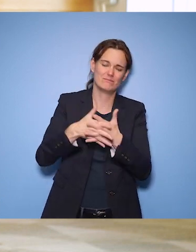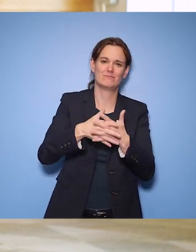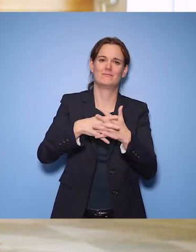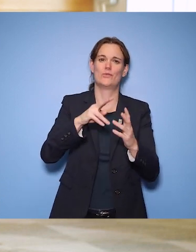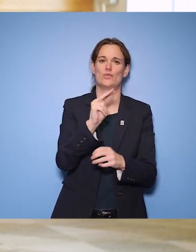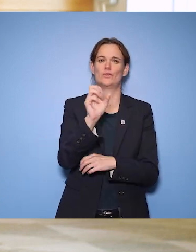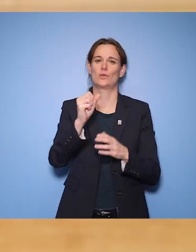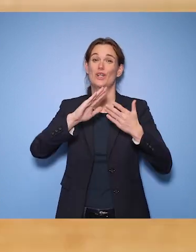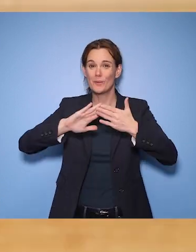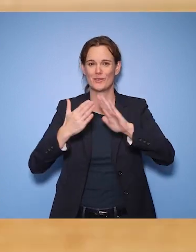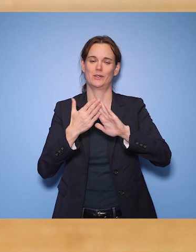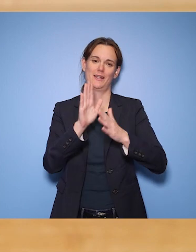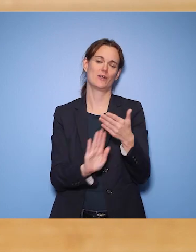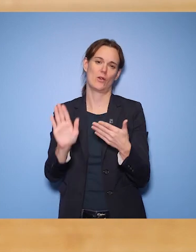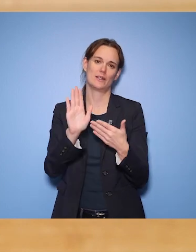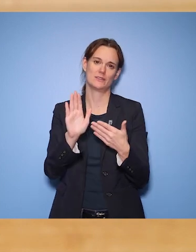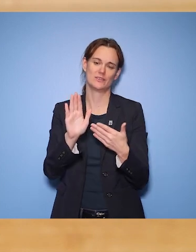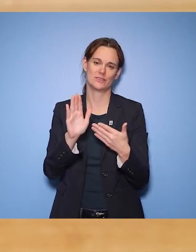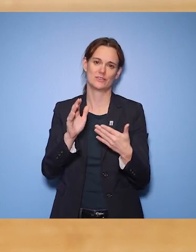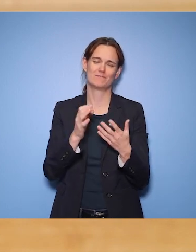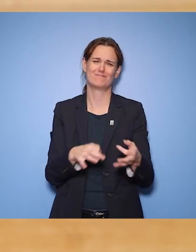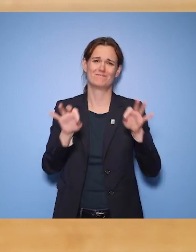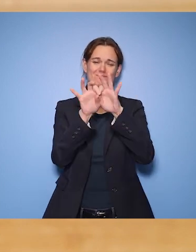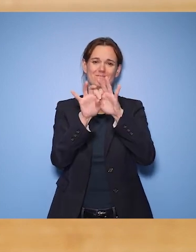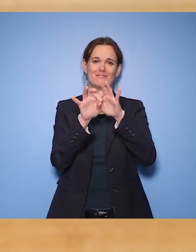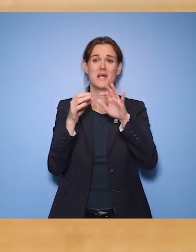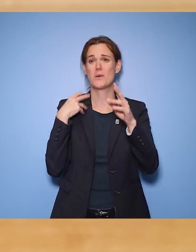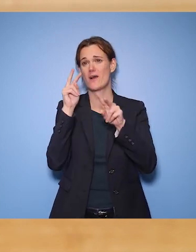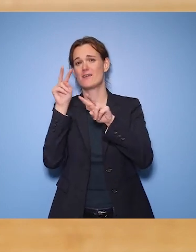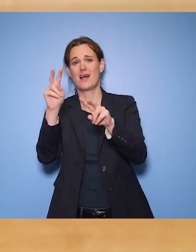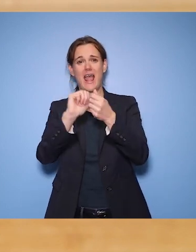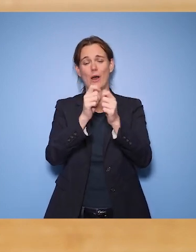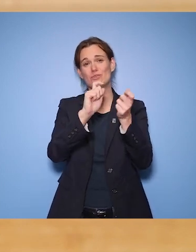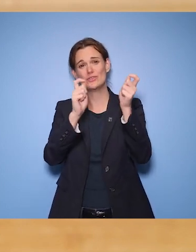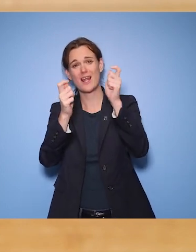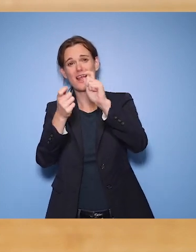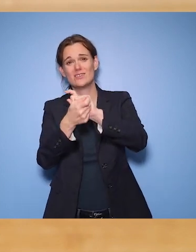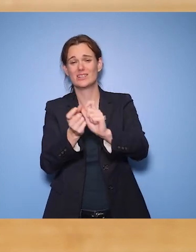college. Now we're going to continue to look forward to ways to evolve and to grow so that